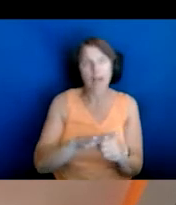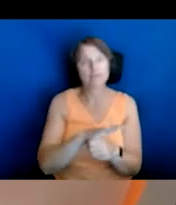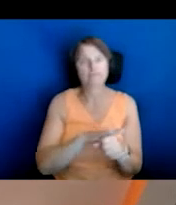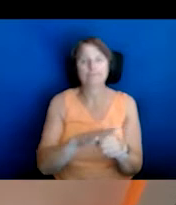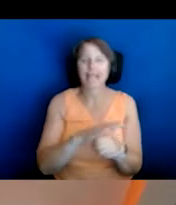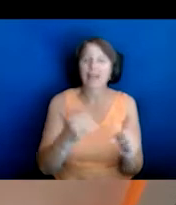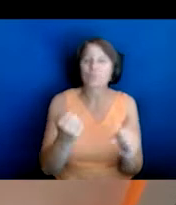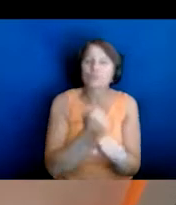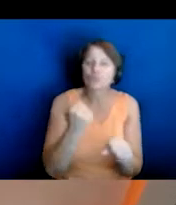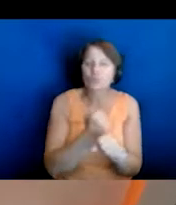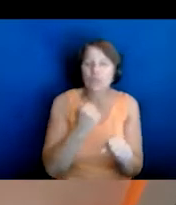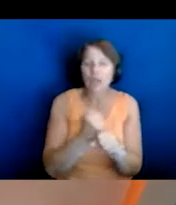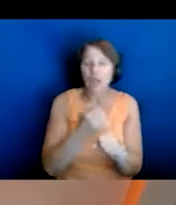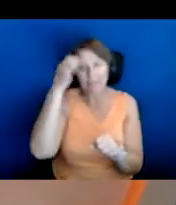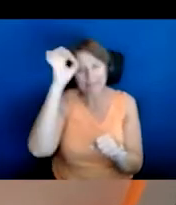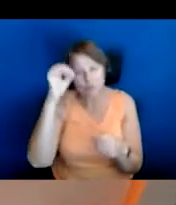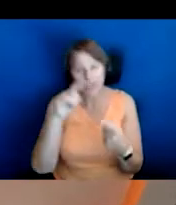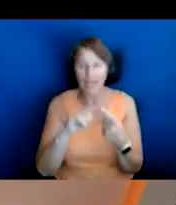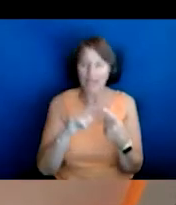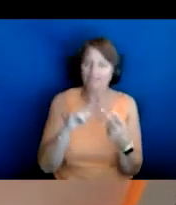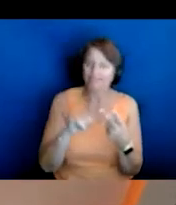commissioner; someone who's very embedded in the project.